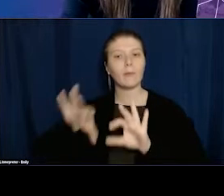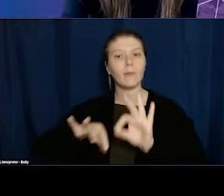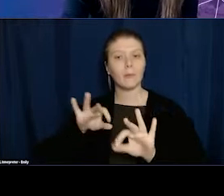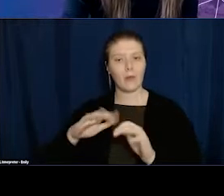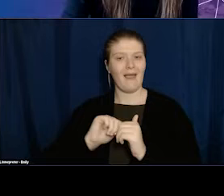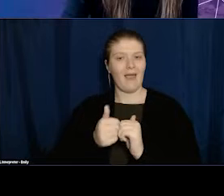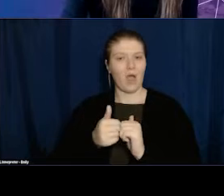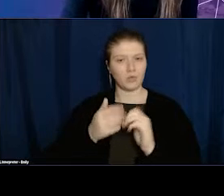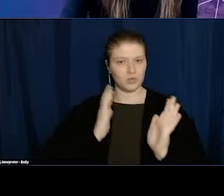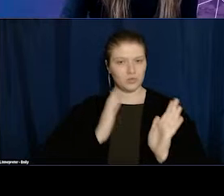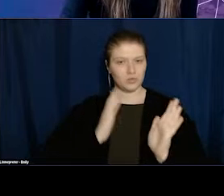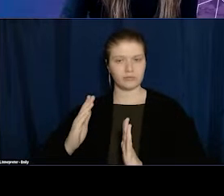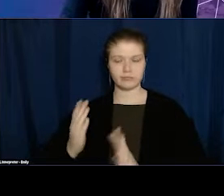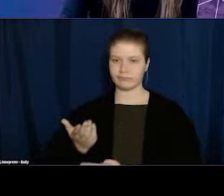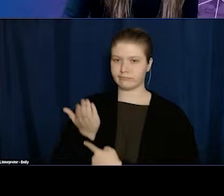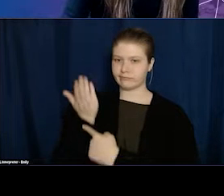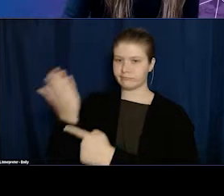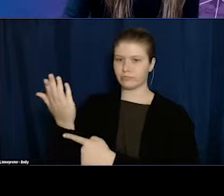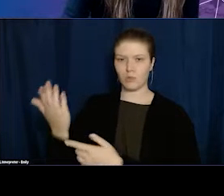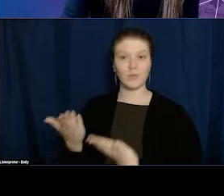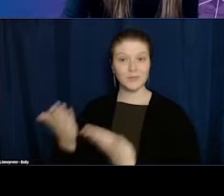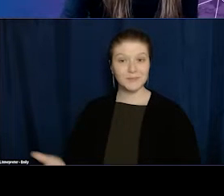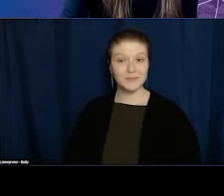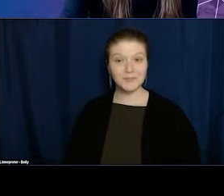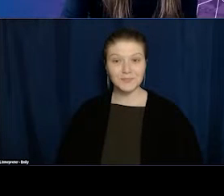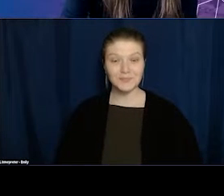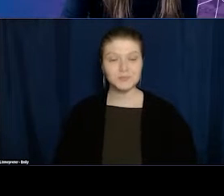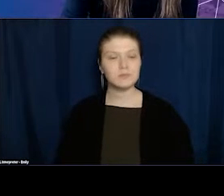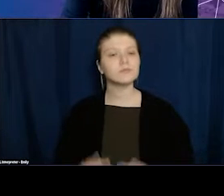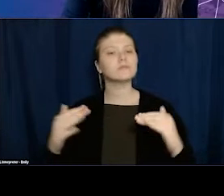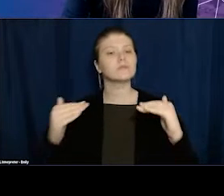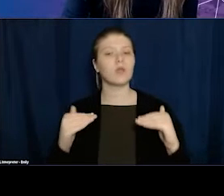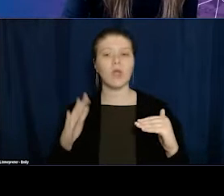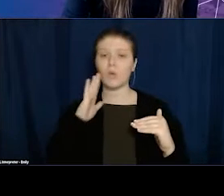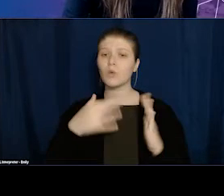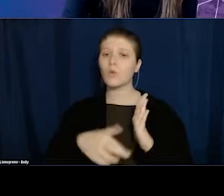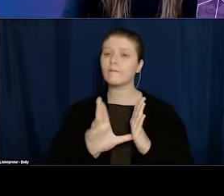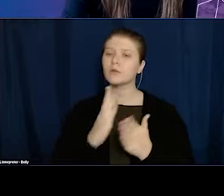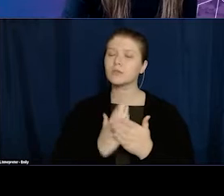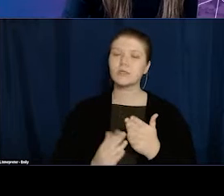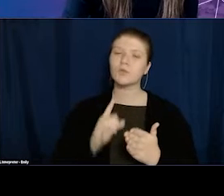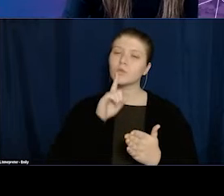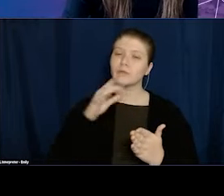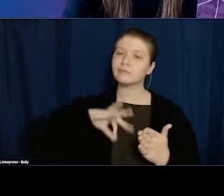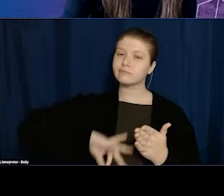I'll also go over some of our useful help guides, tutorials to help you get acclimated